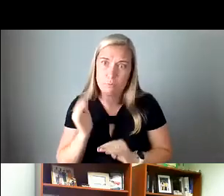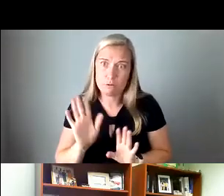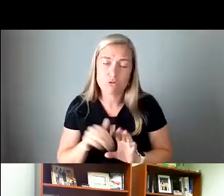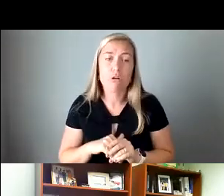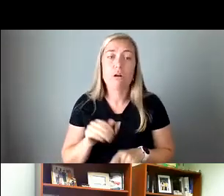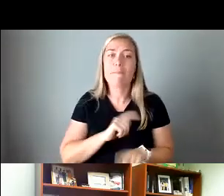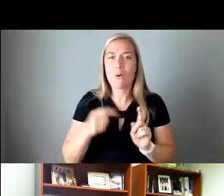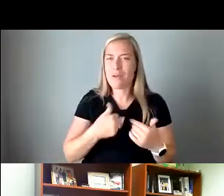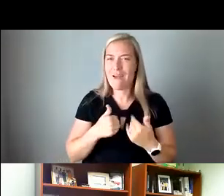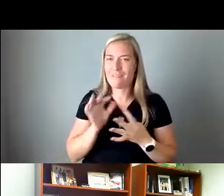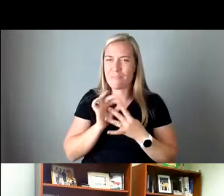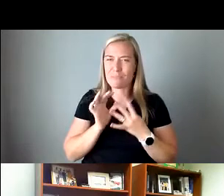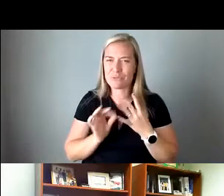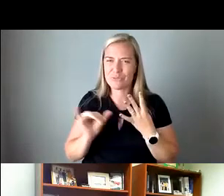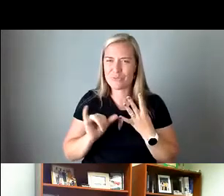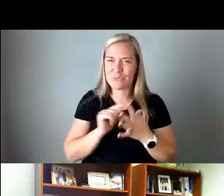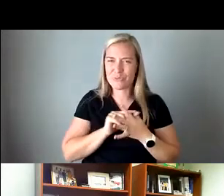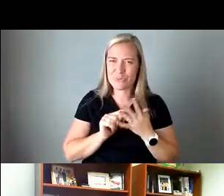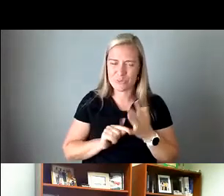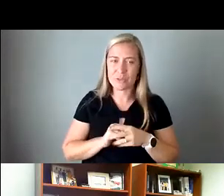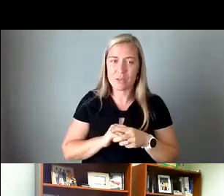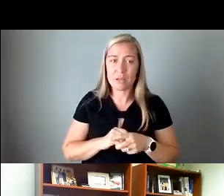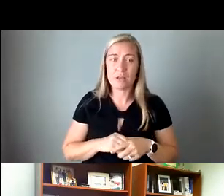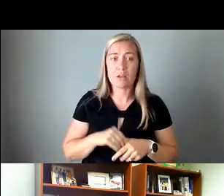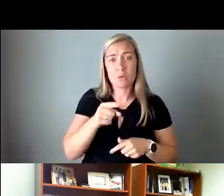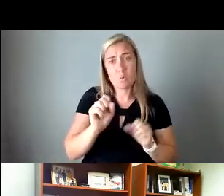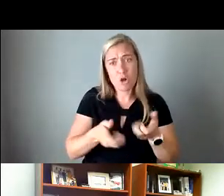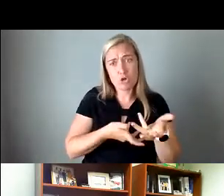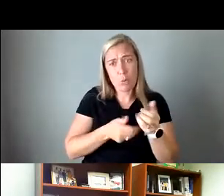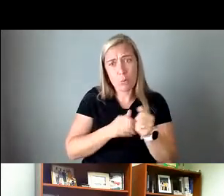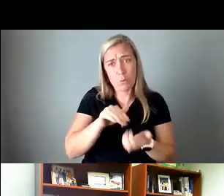So these are conversations you can have with your doctor based on your age and your underlying